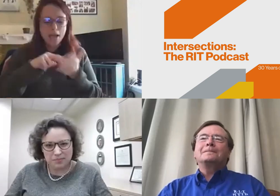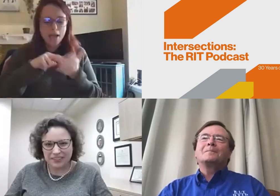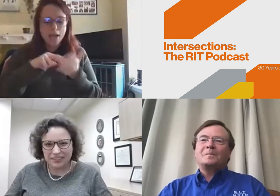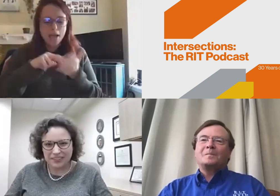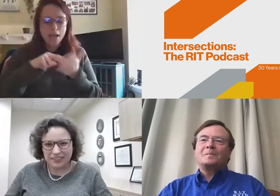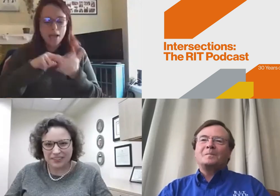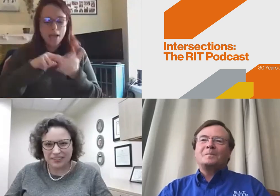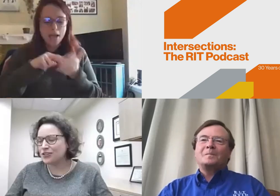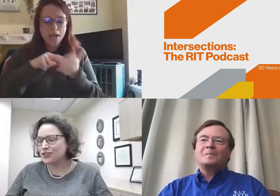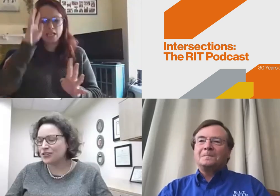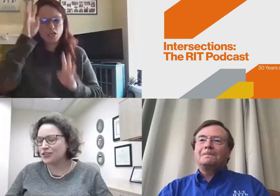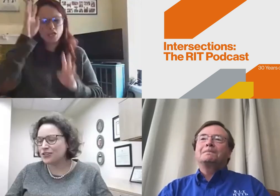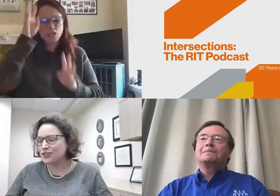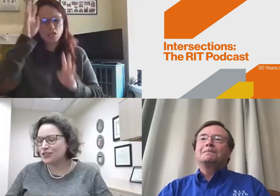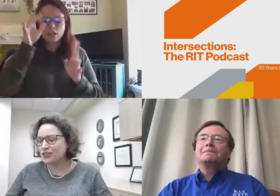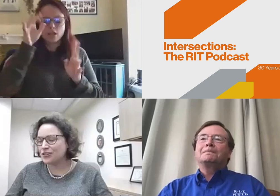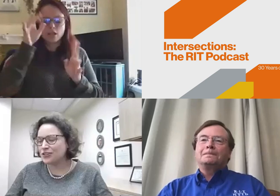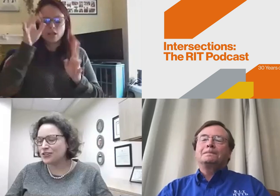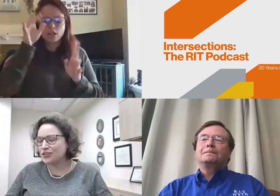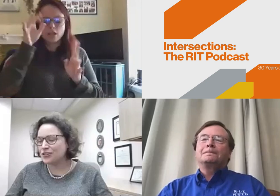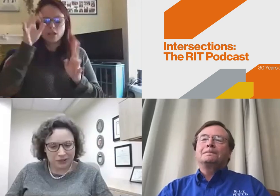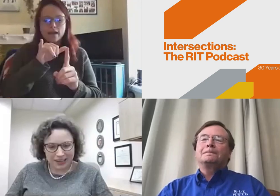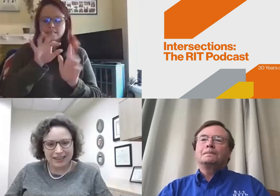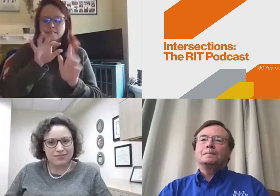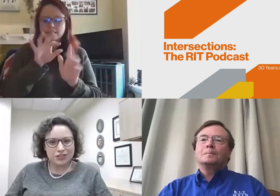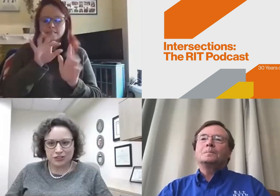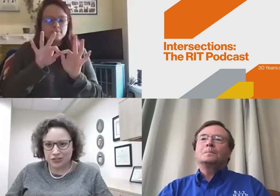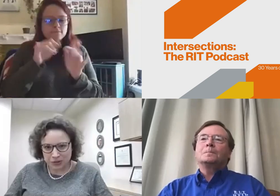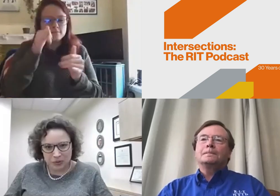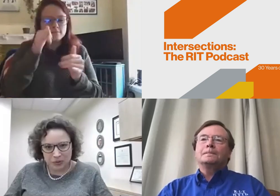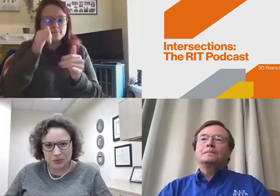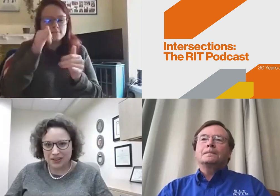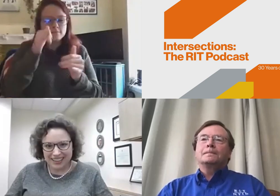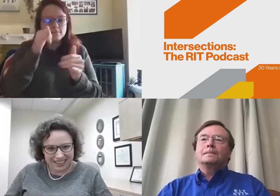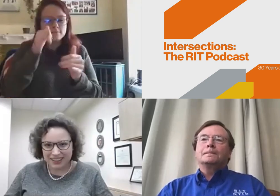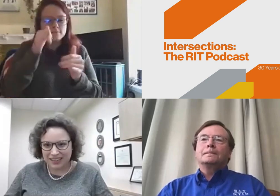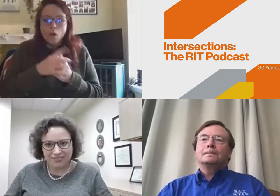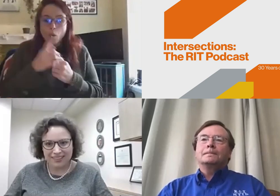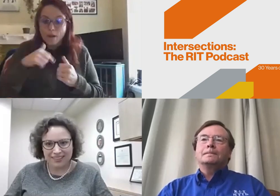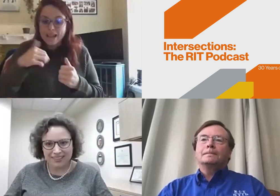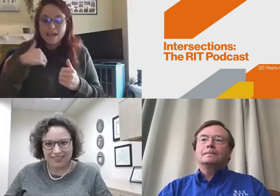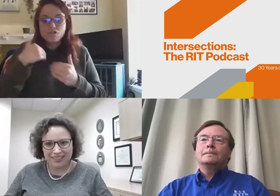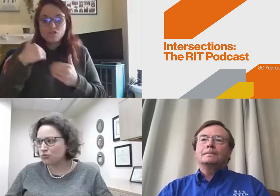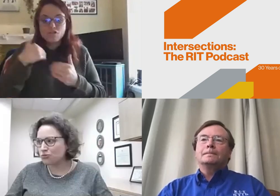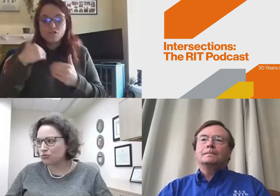Disability as an opportunity to be creative, to do innovative things, to try different